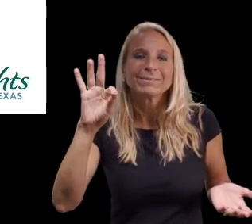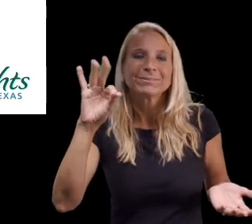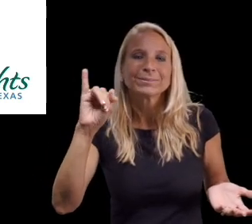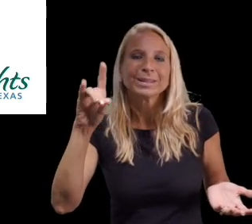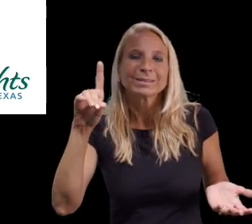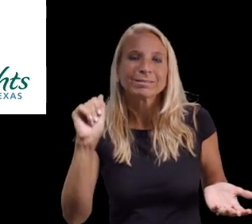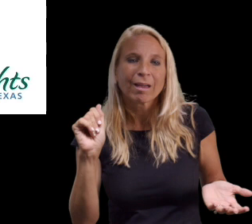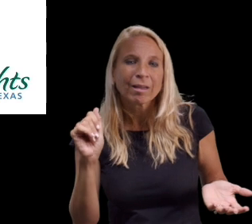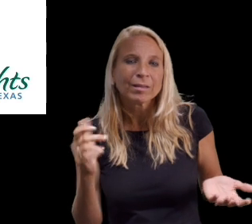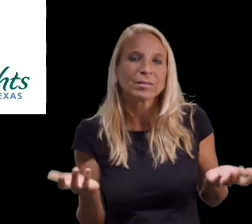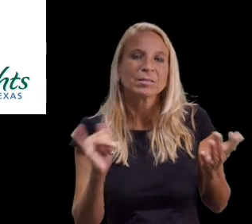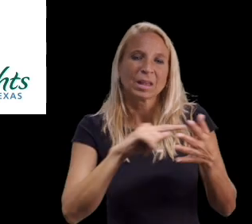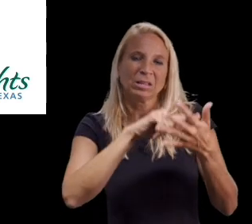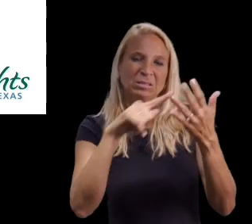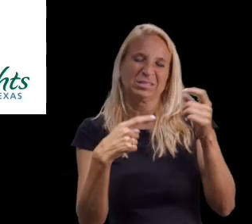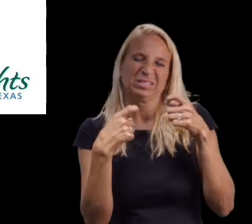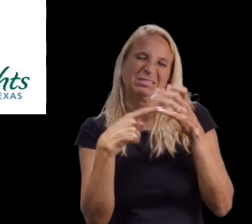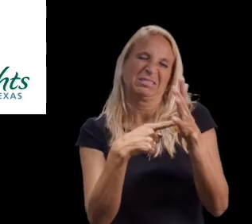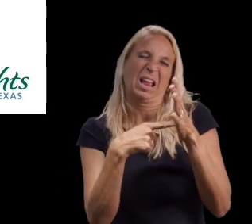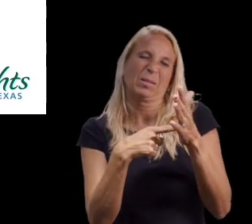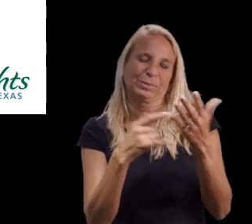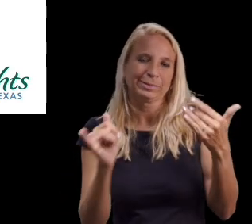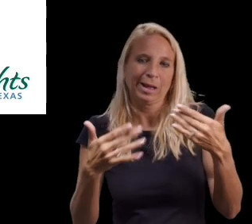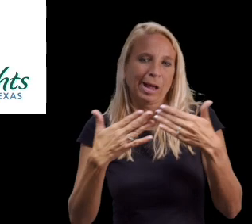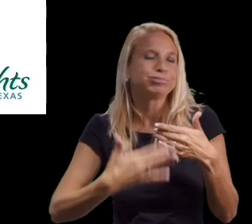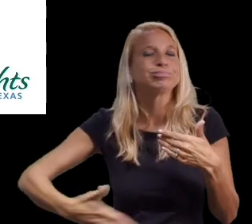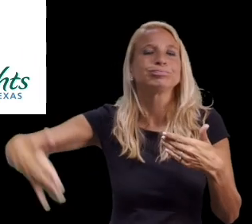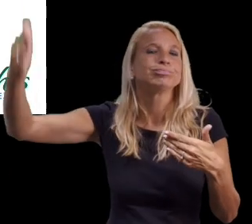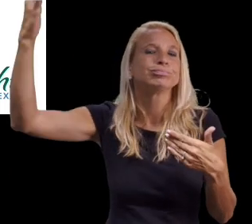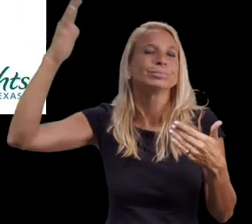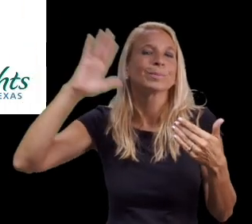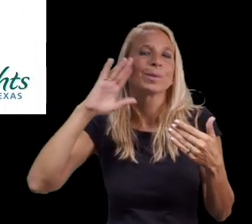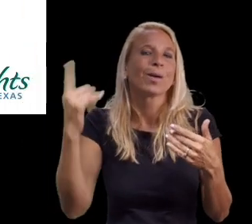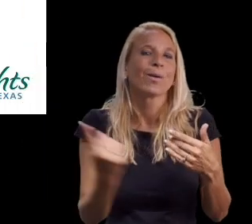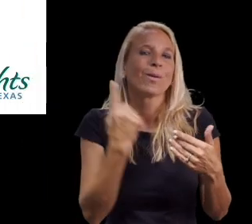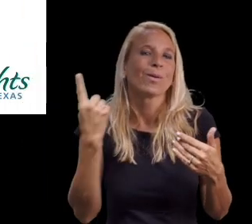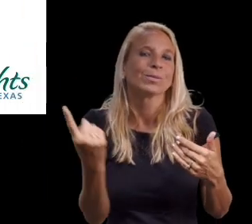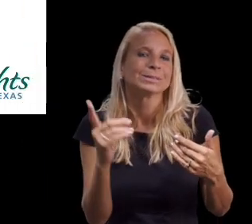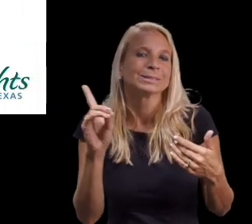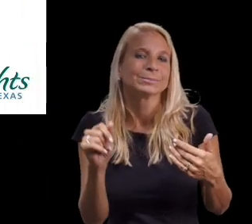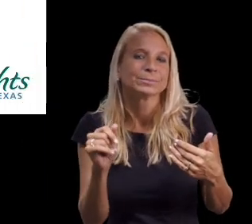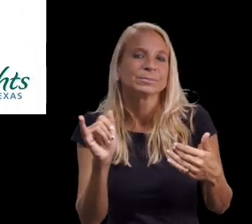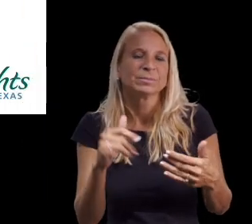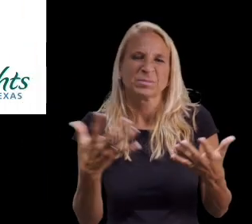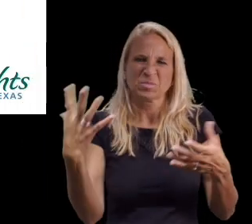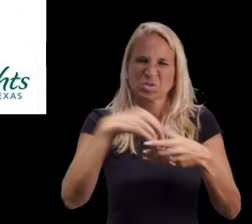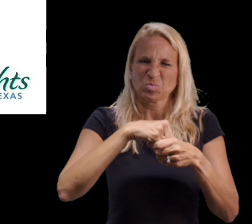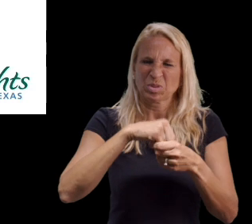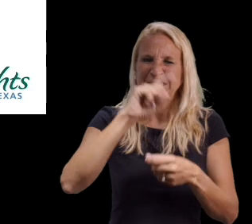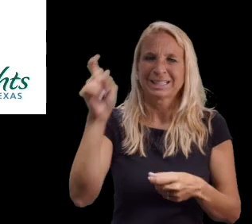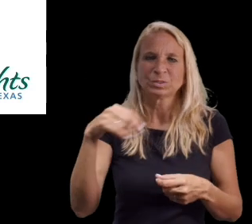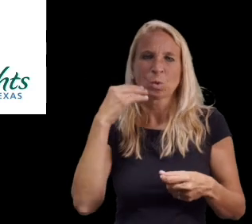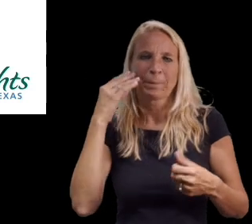Those are a few examples of related conditions. What are included in the Texas Home Living Waiver?